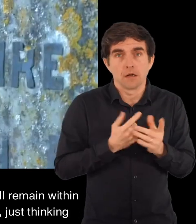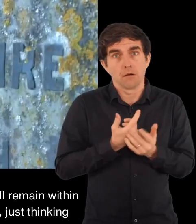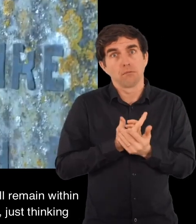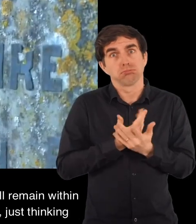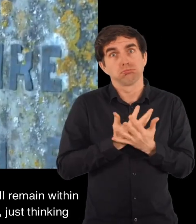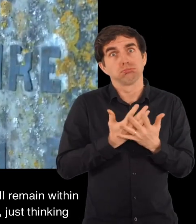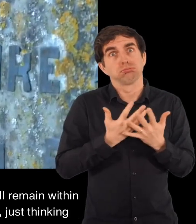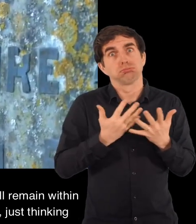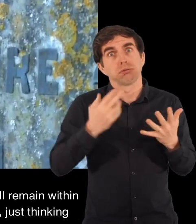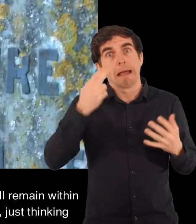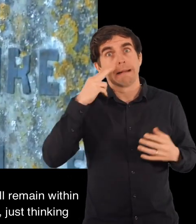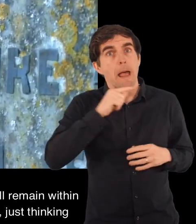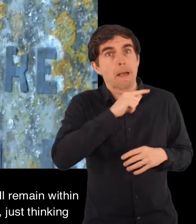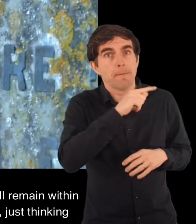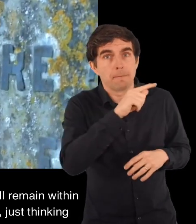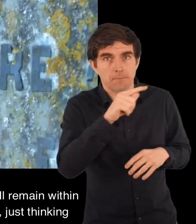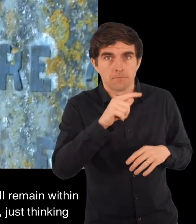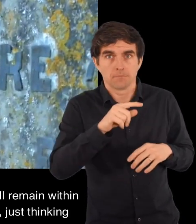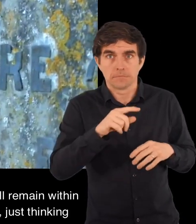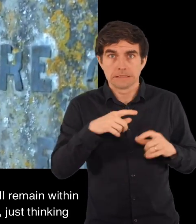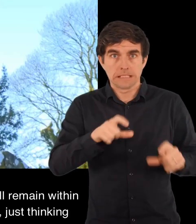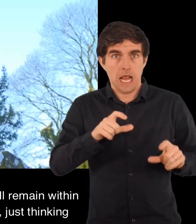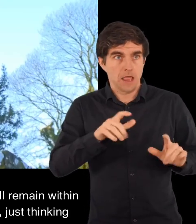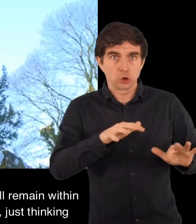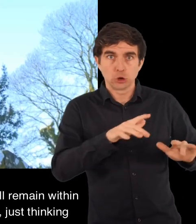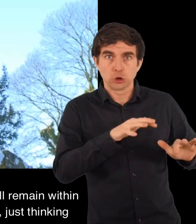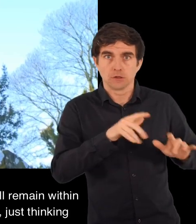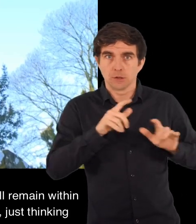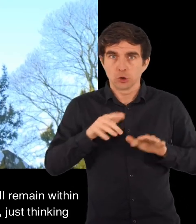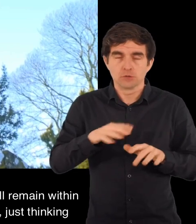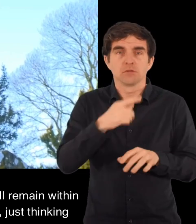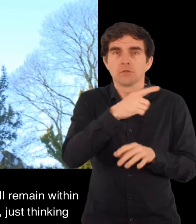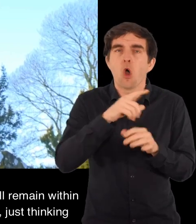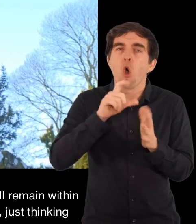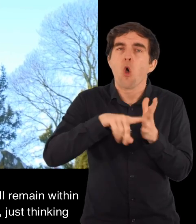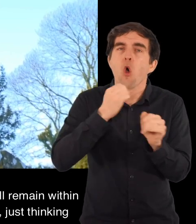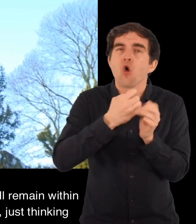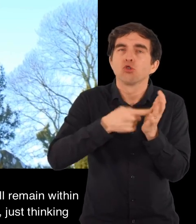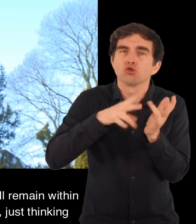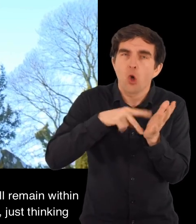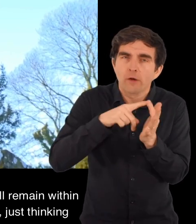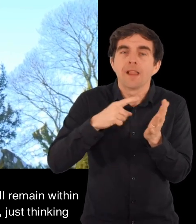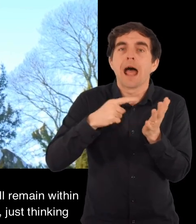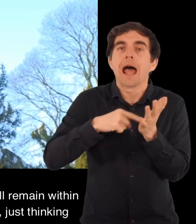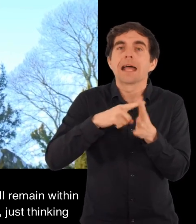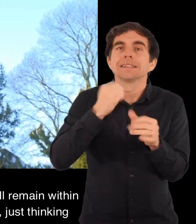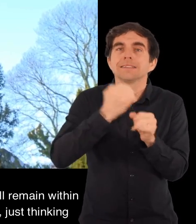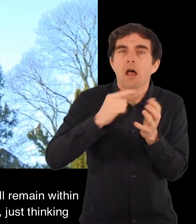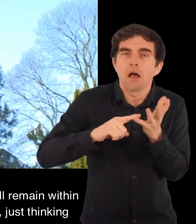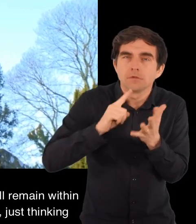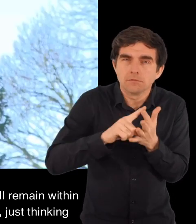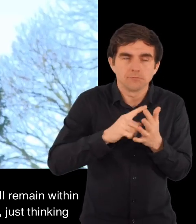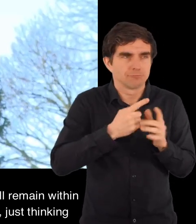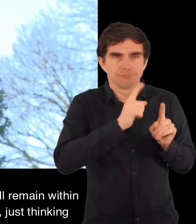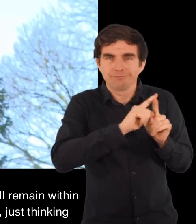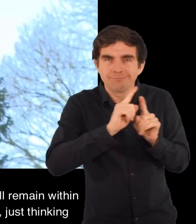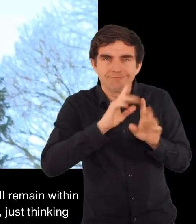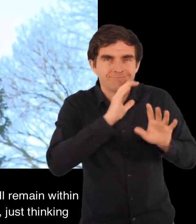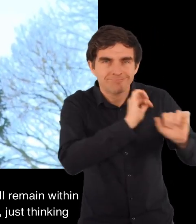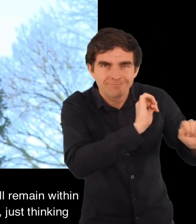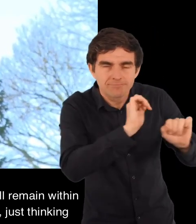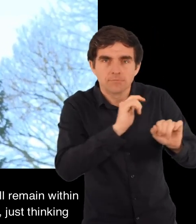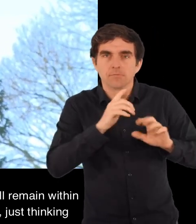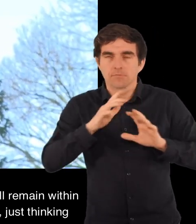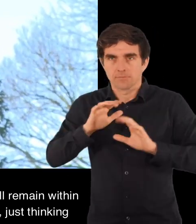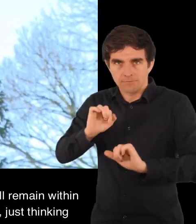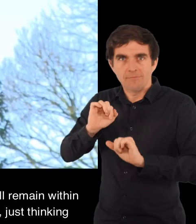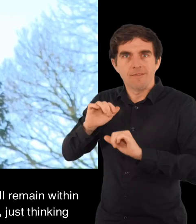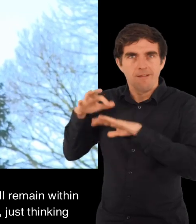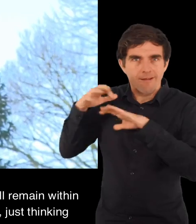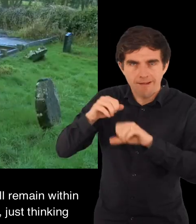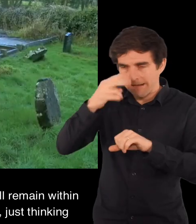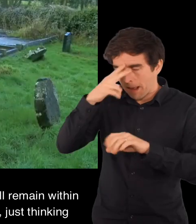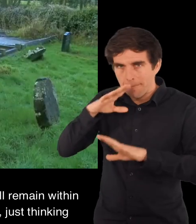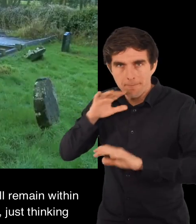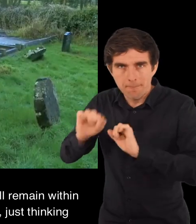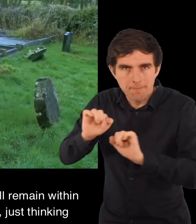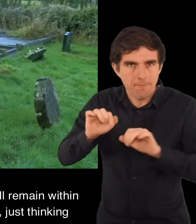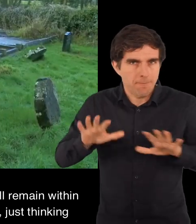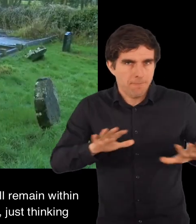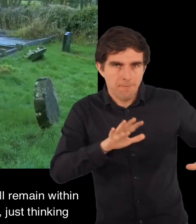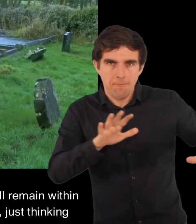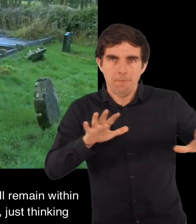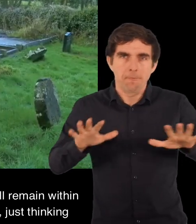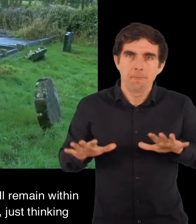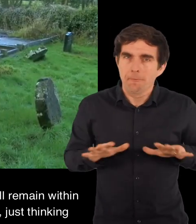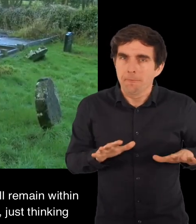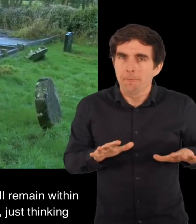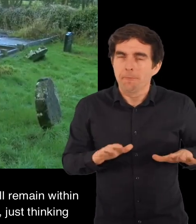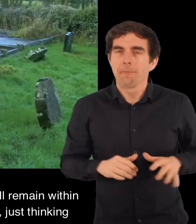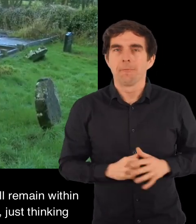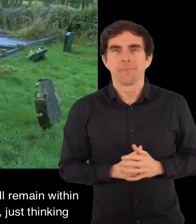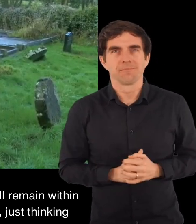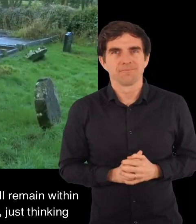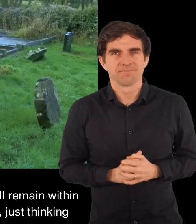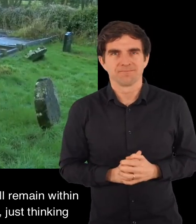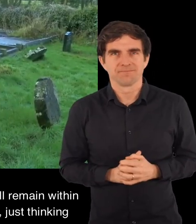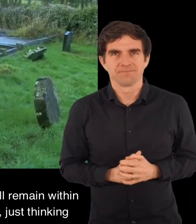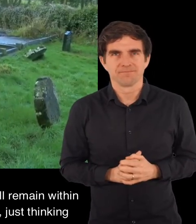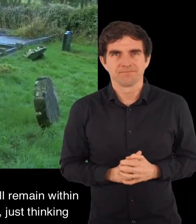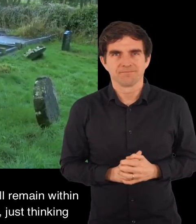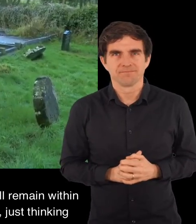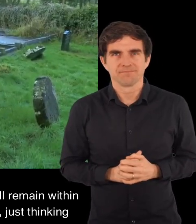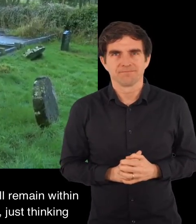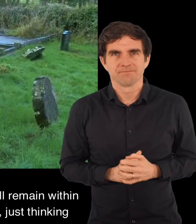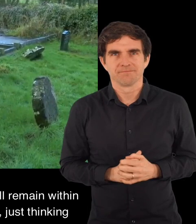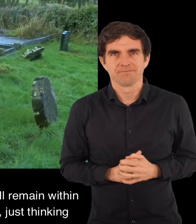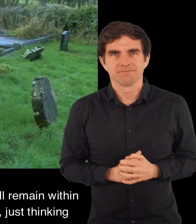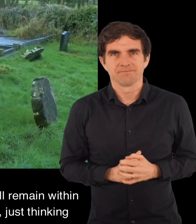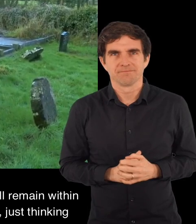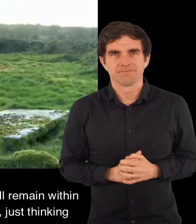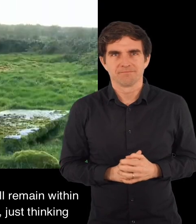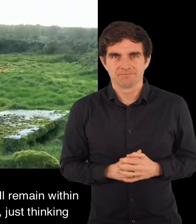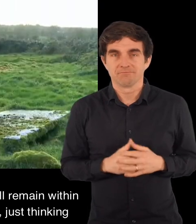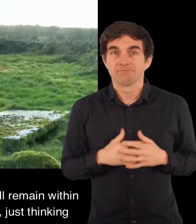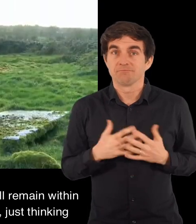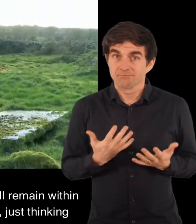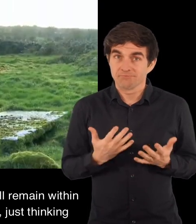you have many, many names that still remain within the parish here. Cosgrove, Teague, just thinking